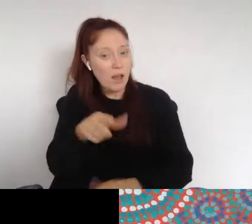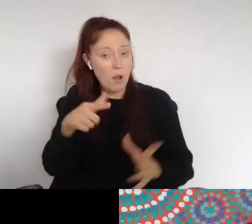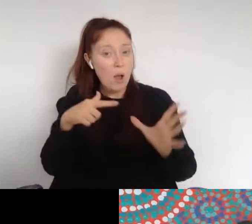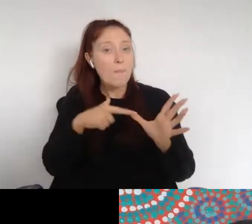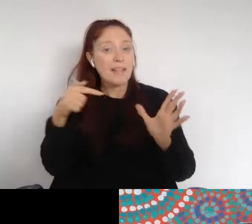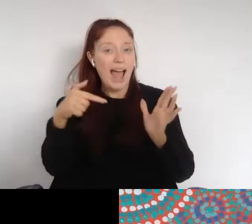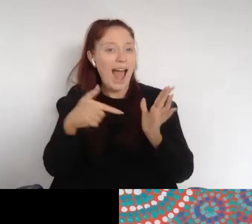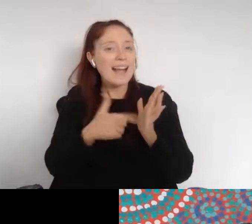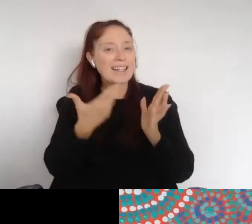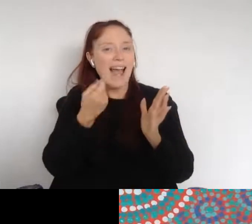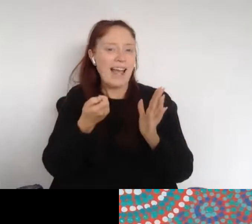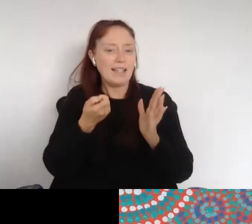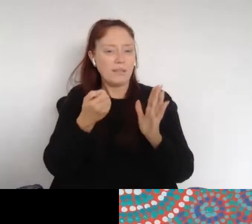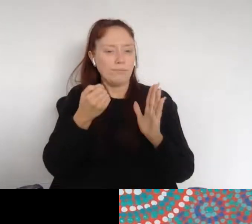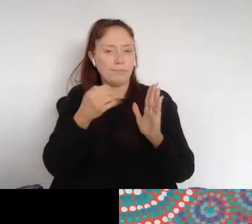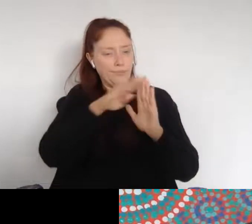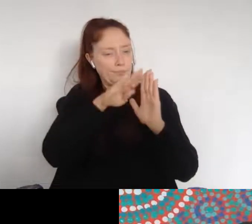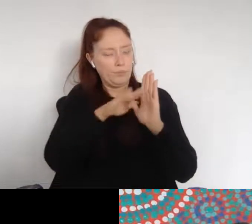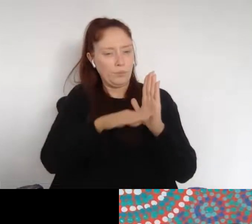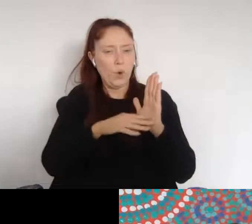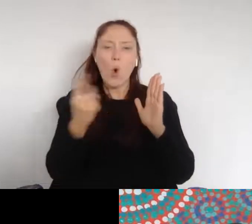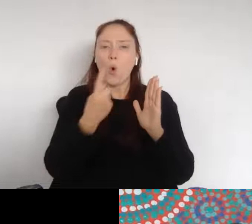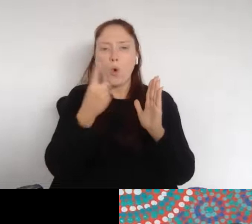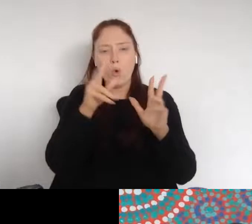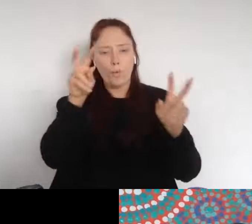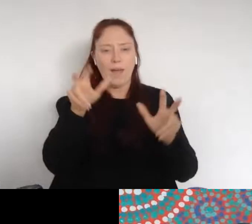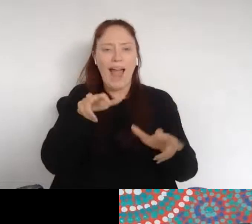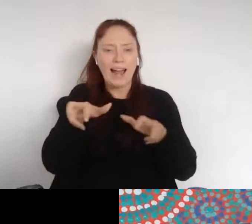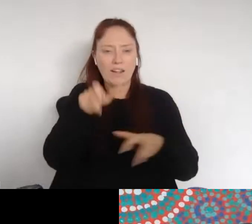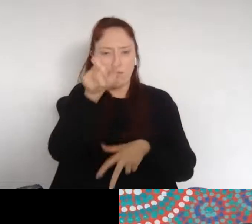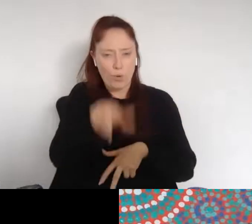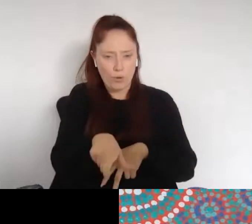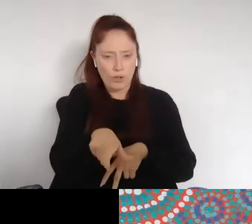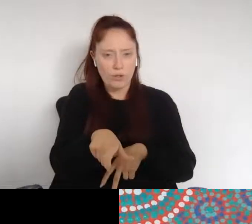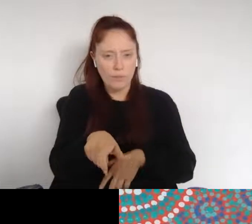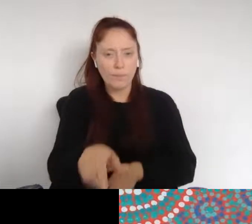considered an active party and unless QCAT makes an order otherwise to join other people as well.